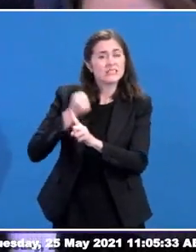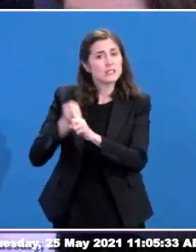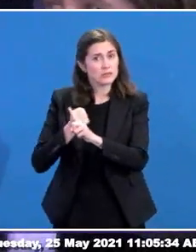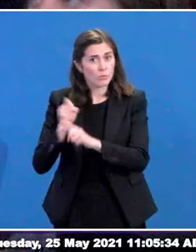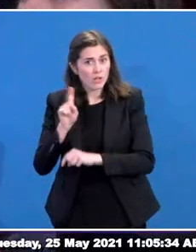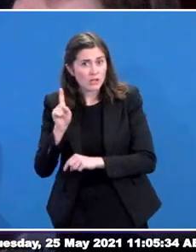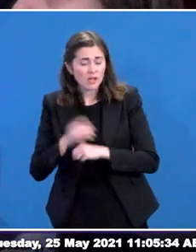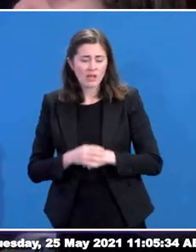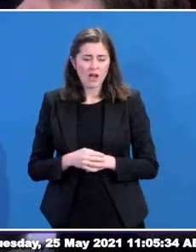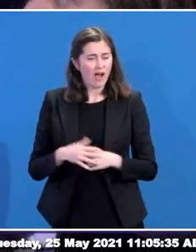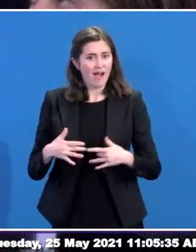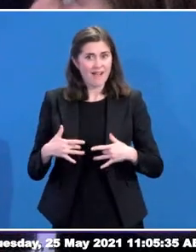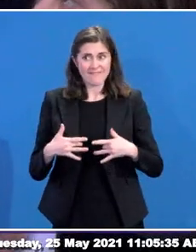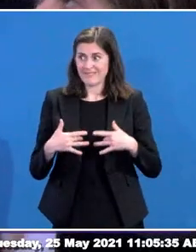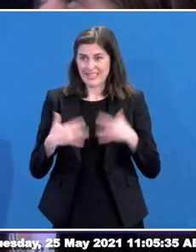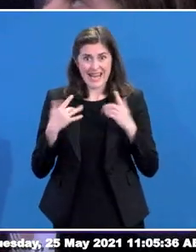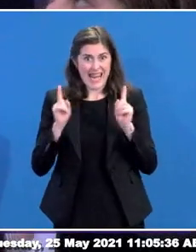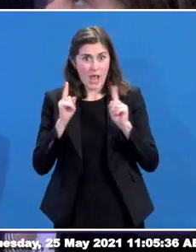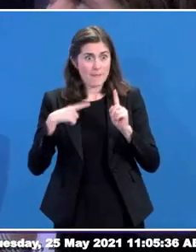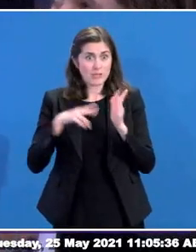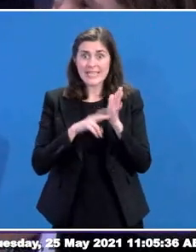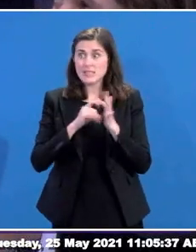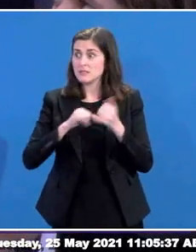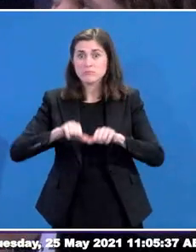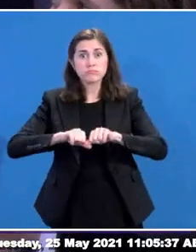we no longer have case management for people this complex.